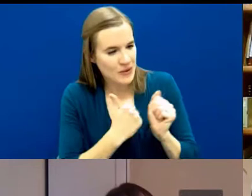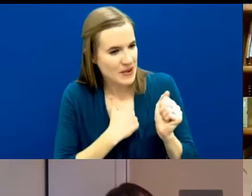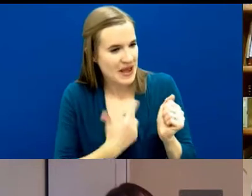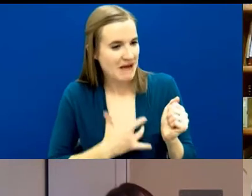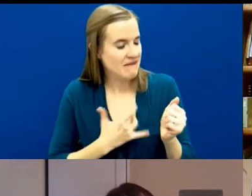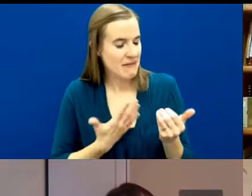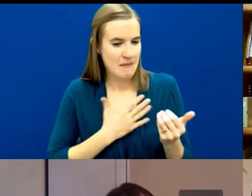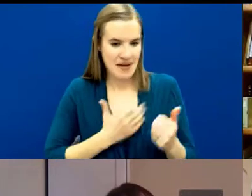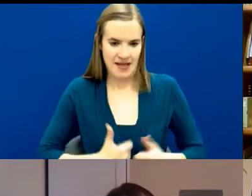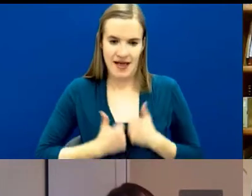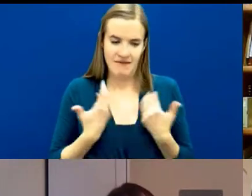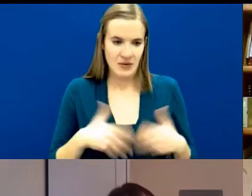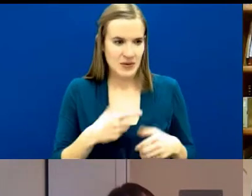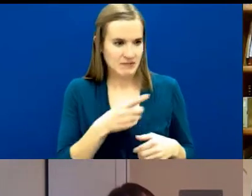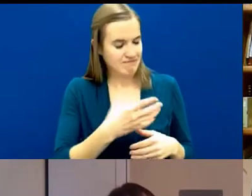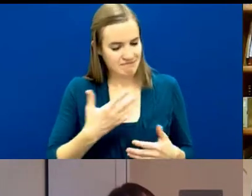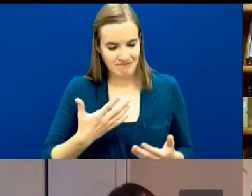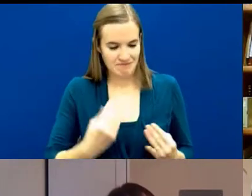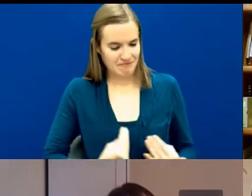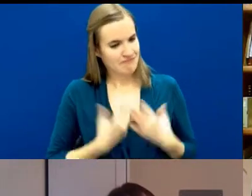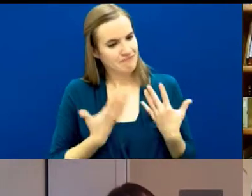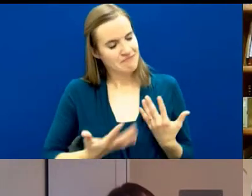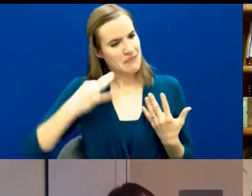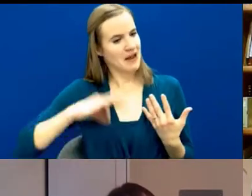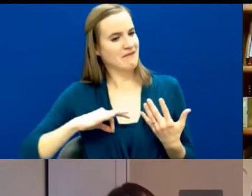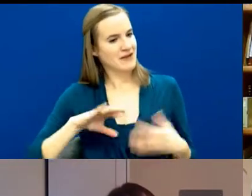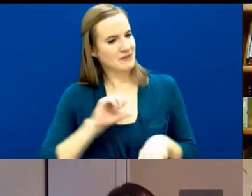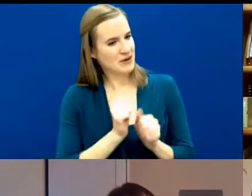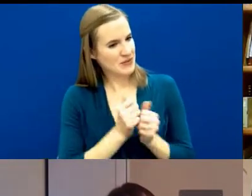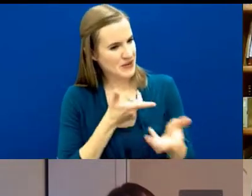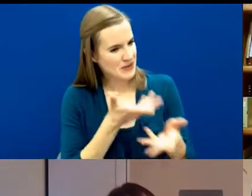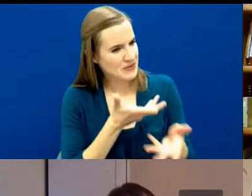really grateful for that. And Jennifer and I would love to answer questions if